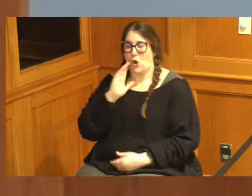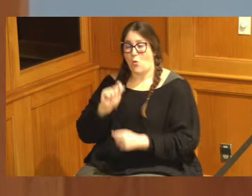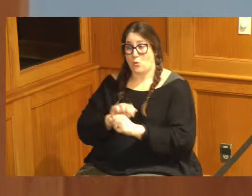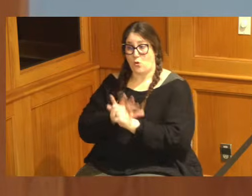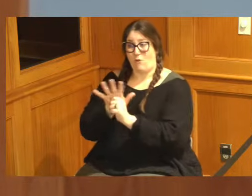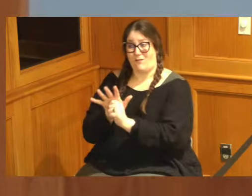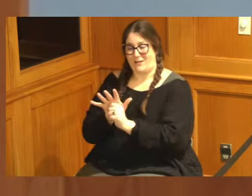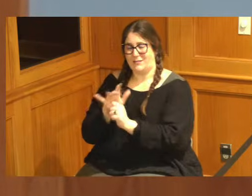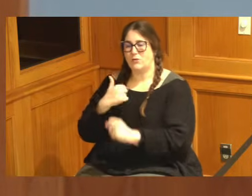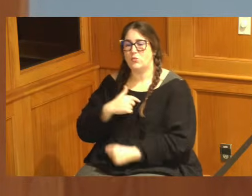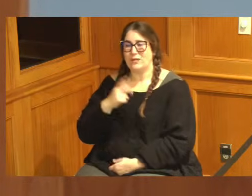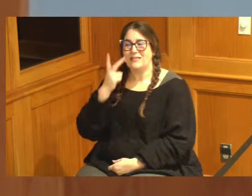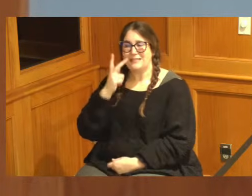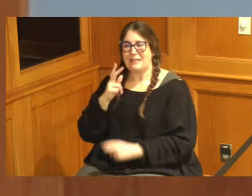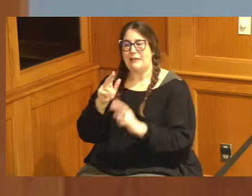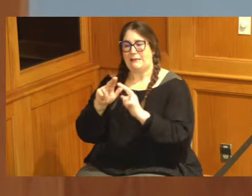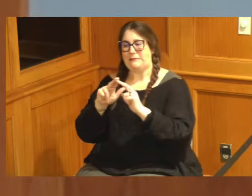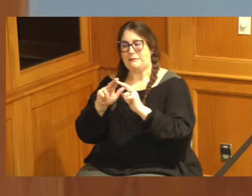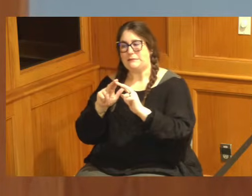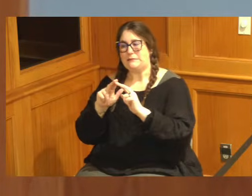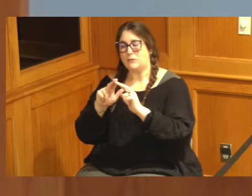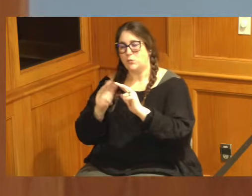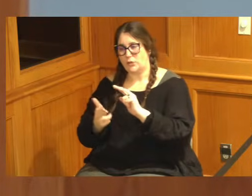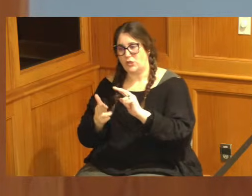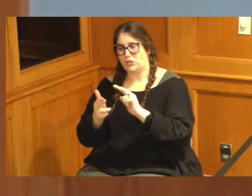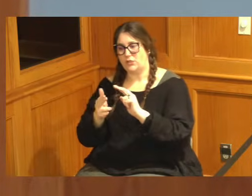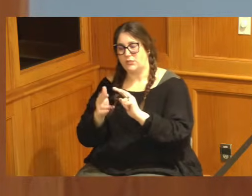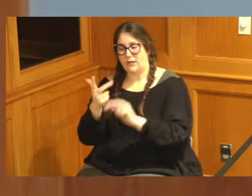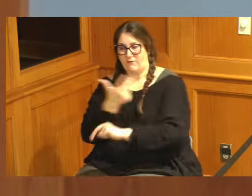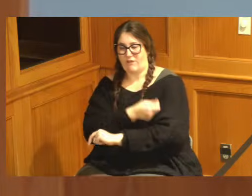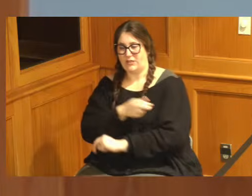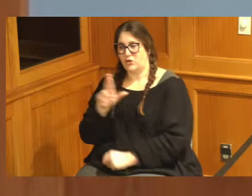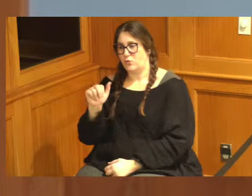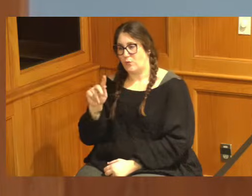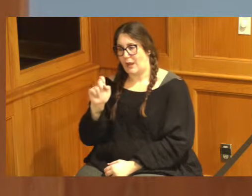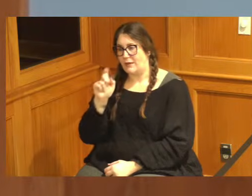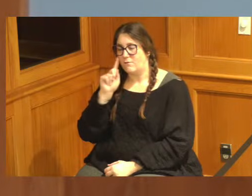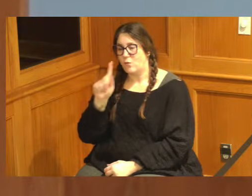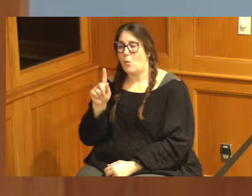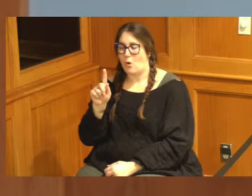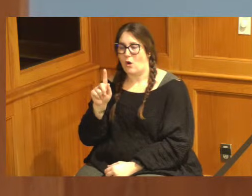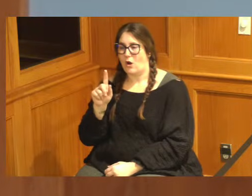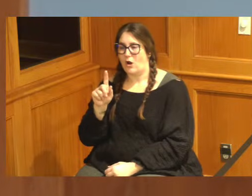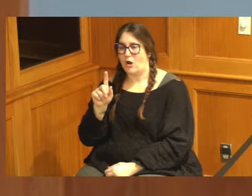we have seen some decline in vaccination rates for for the key childhood immunizations which